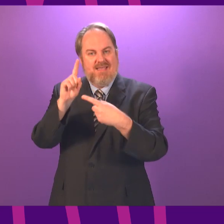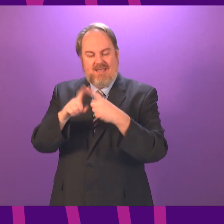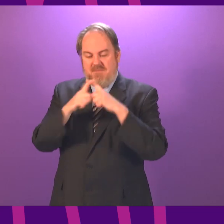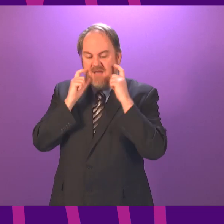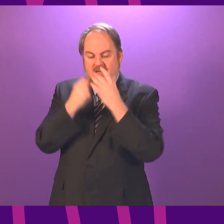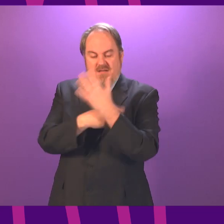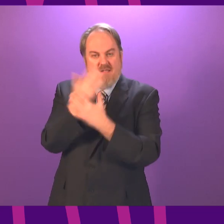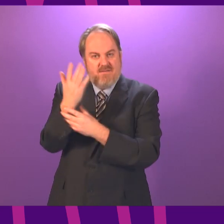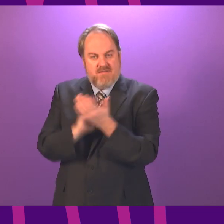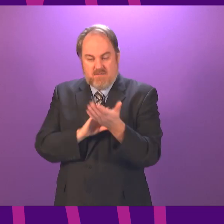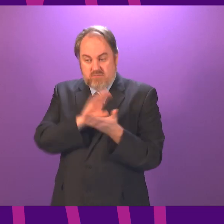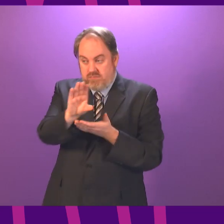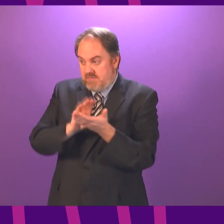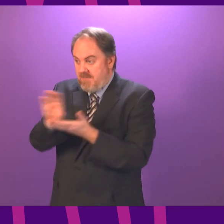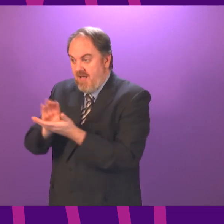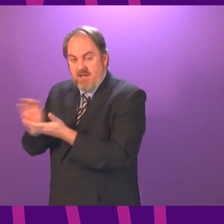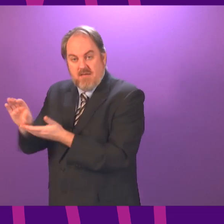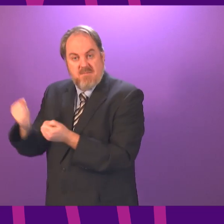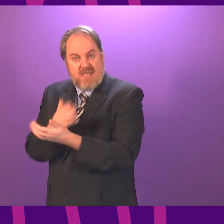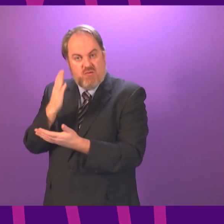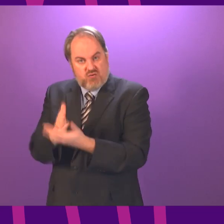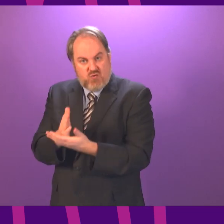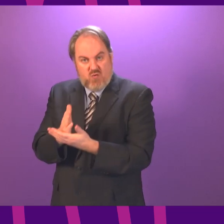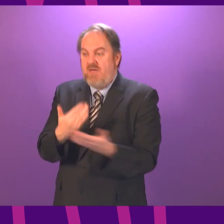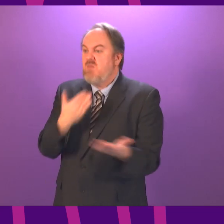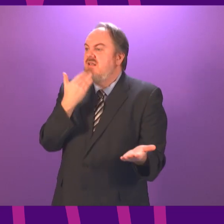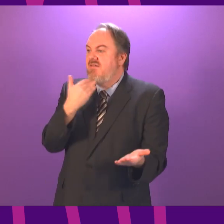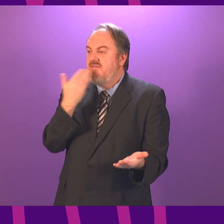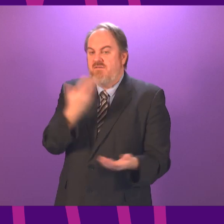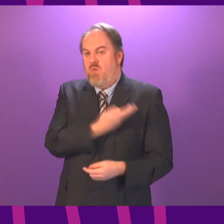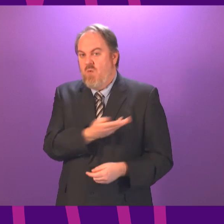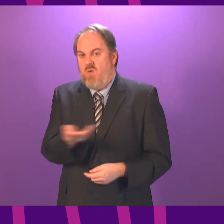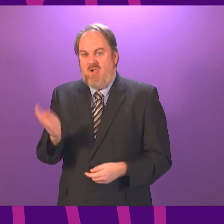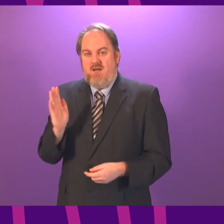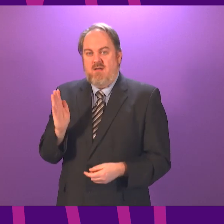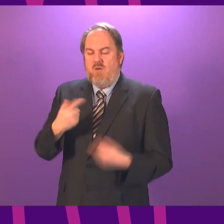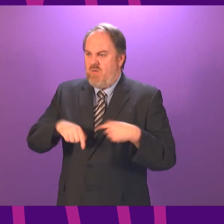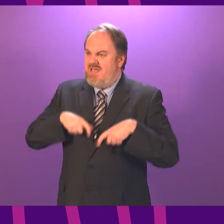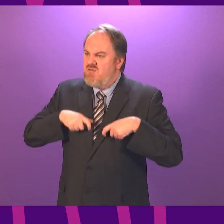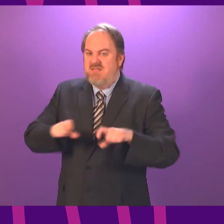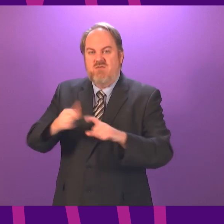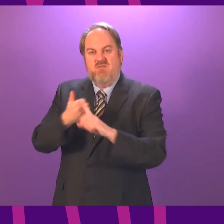“resolved and supply is now meeting demand.” I can go on. The report also says: “The Scottish Government worked to improve the support available for the health and social